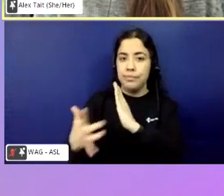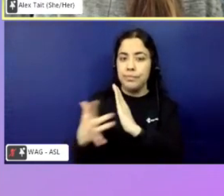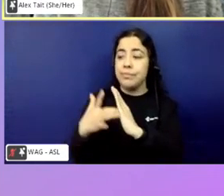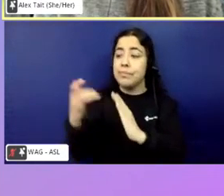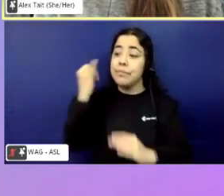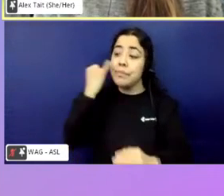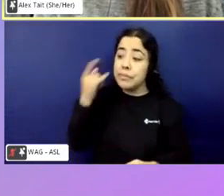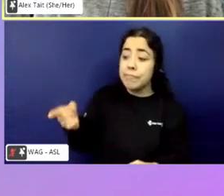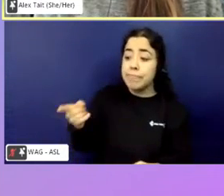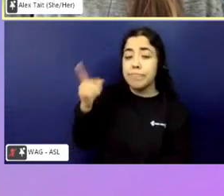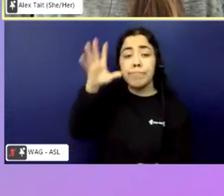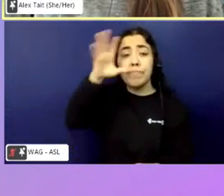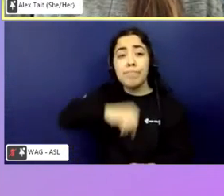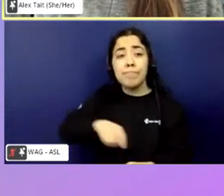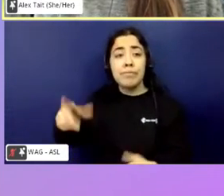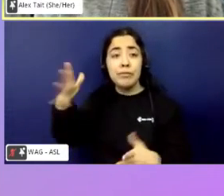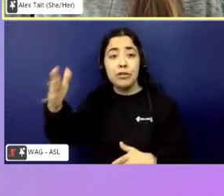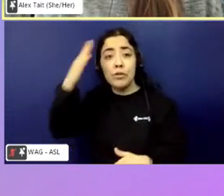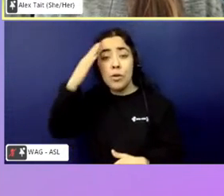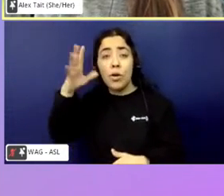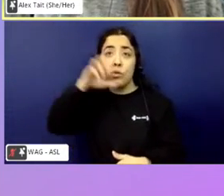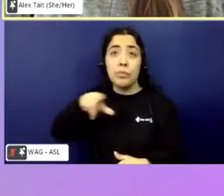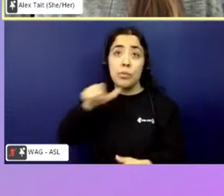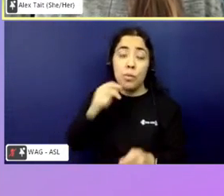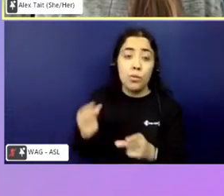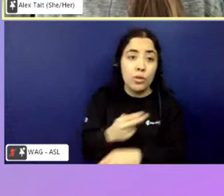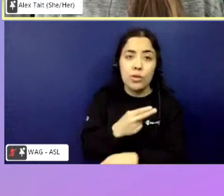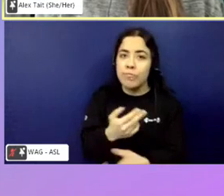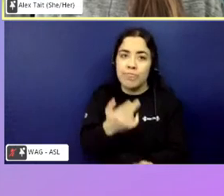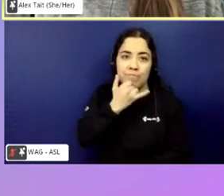minimize ageism is to have folks around who we might